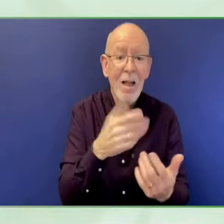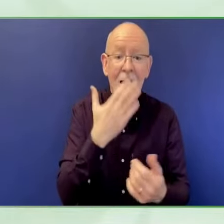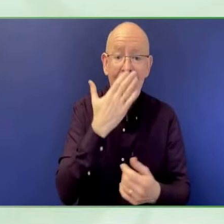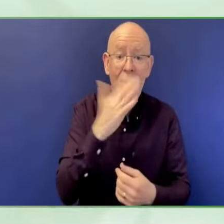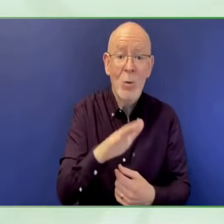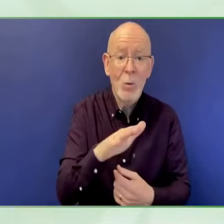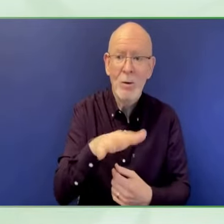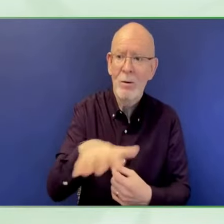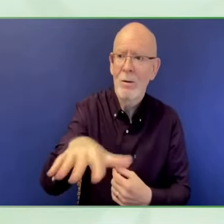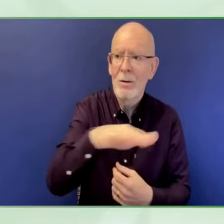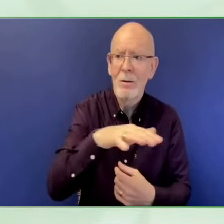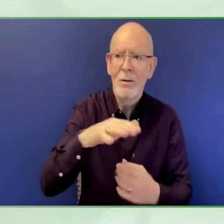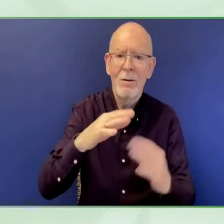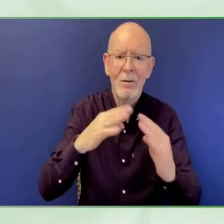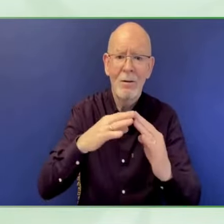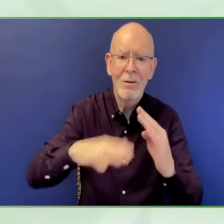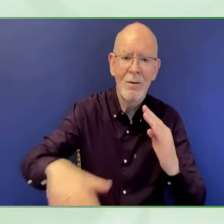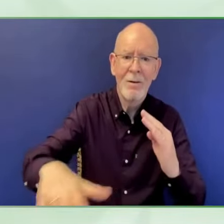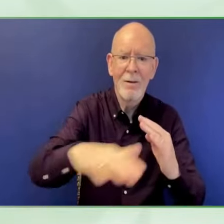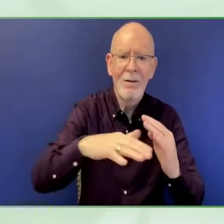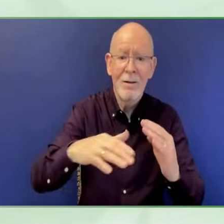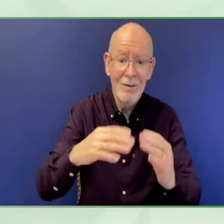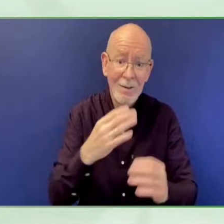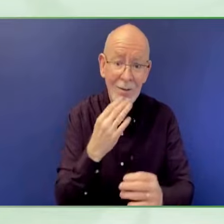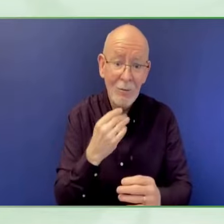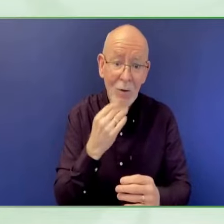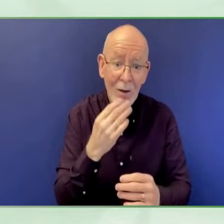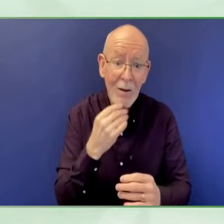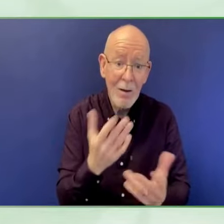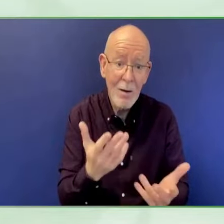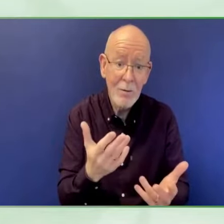of Israel, we must be able to support someone who lives in the